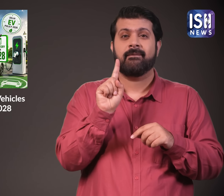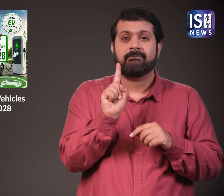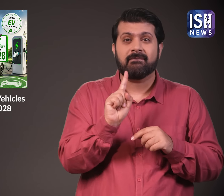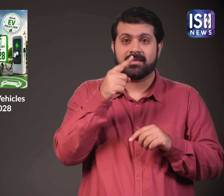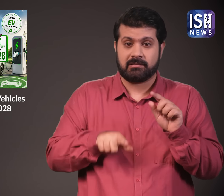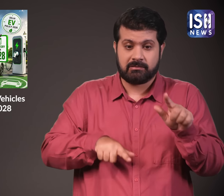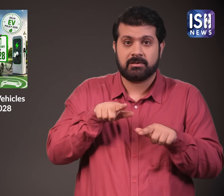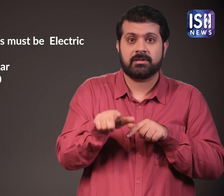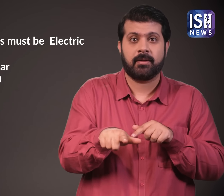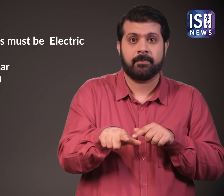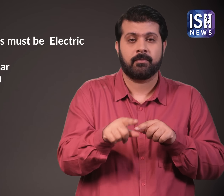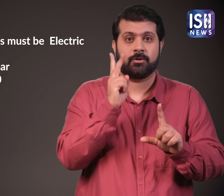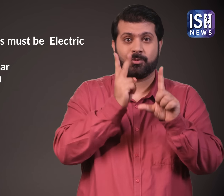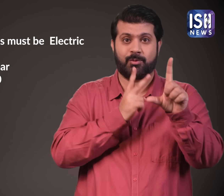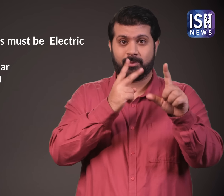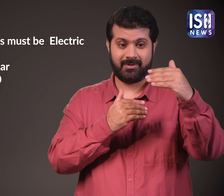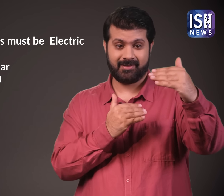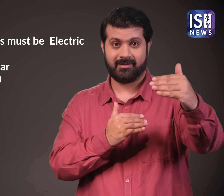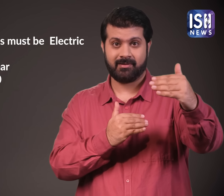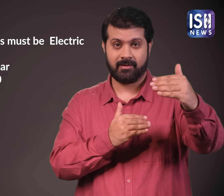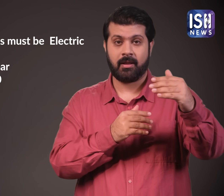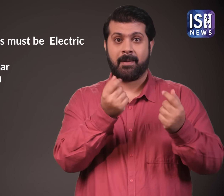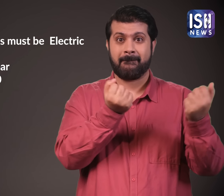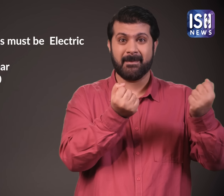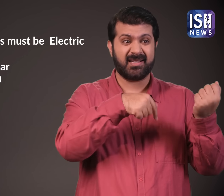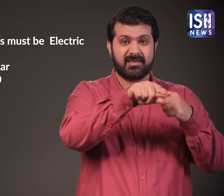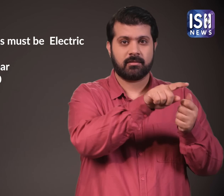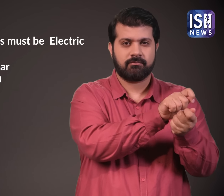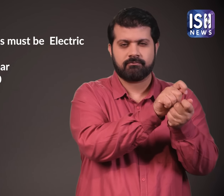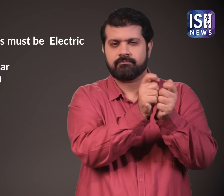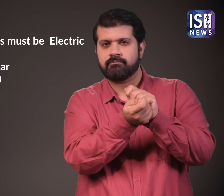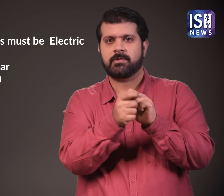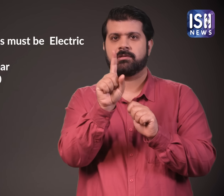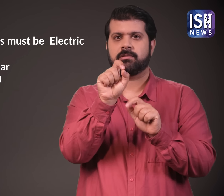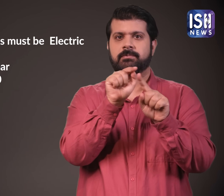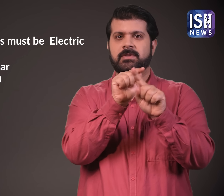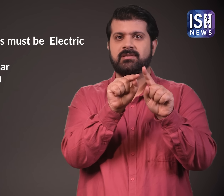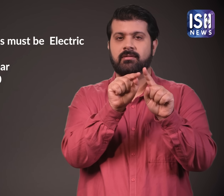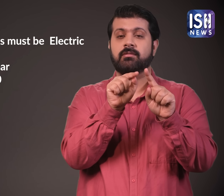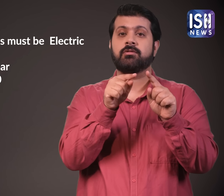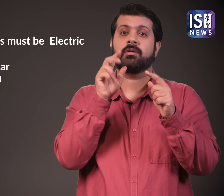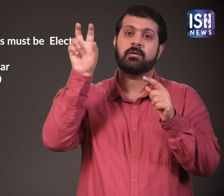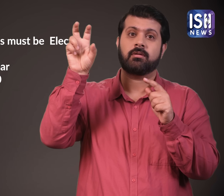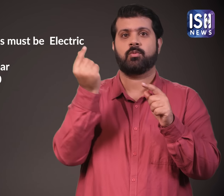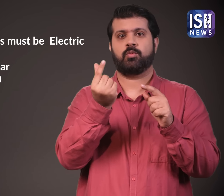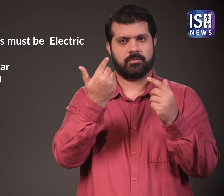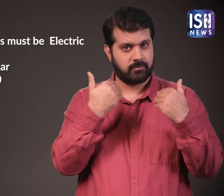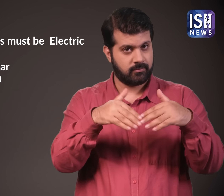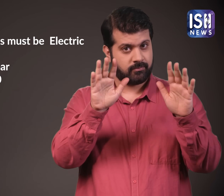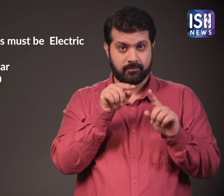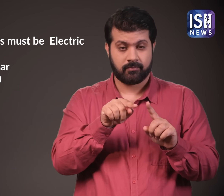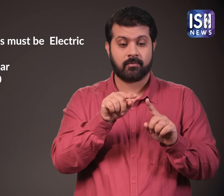As a first step, at least 10% of school buses must be electric within two years.